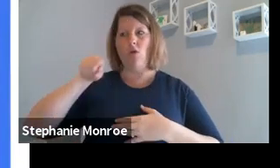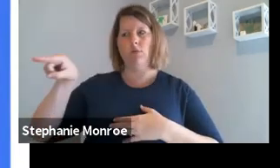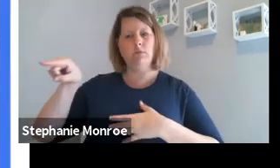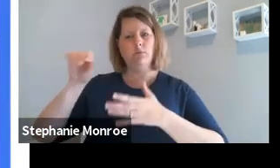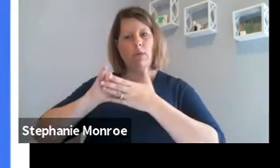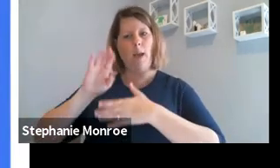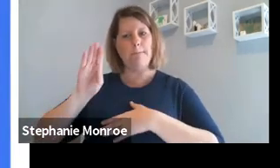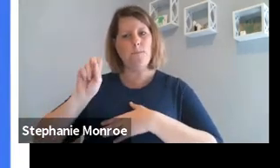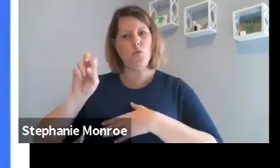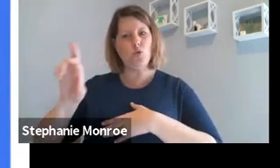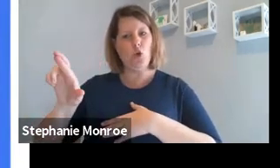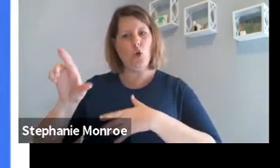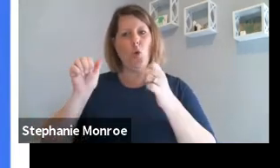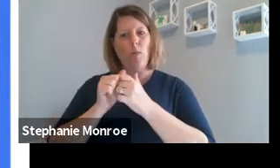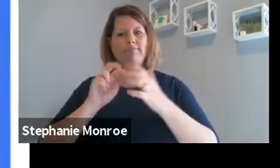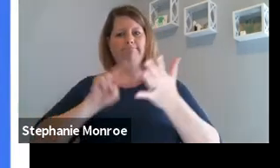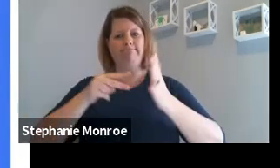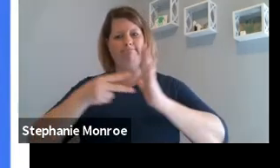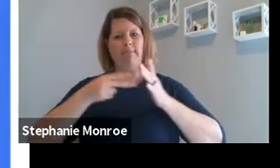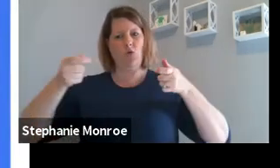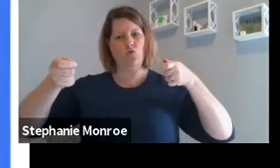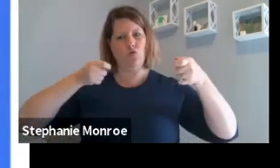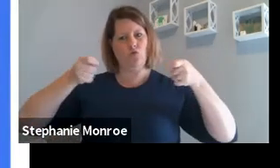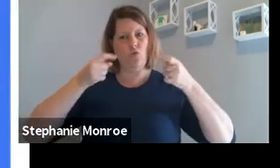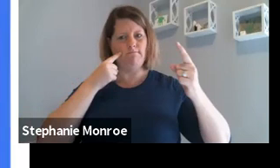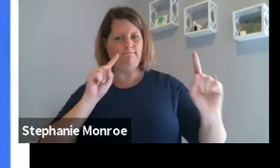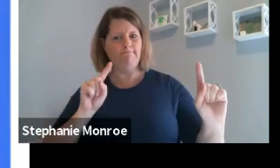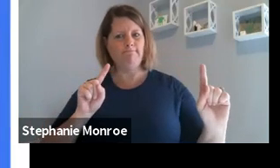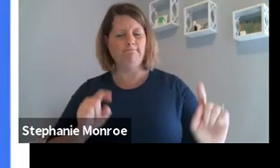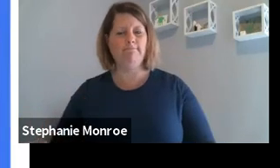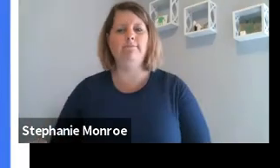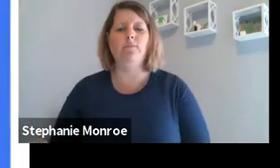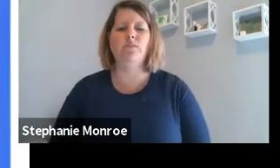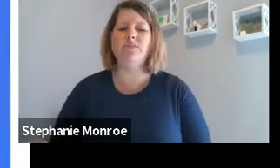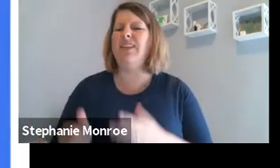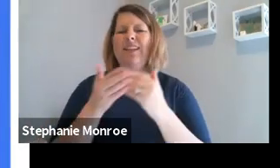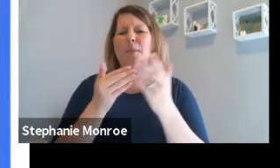with intent to achieve control. So, it doesn't matter what the victim would do,